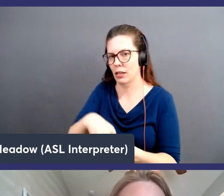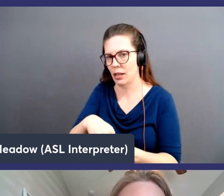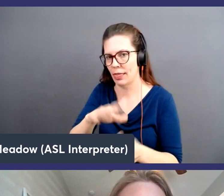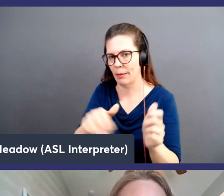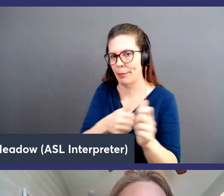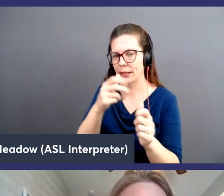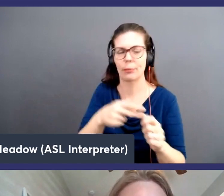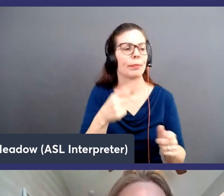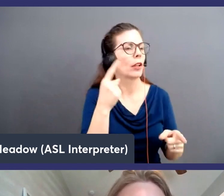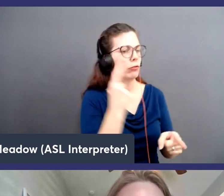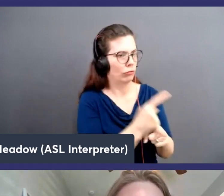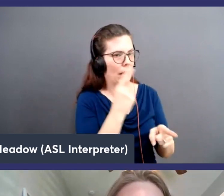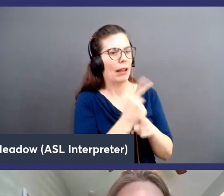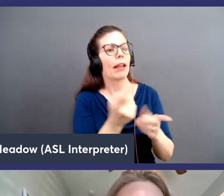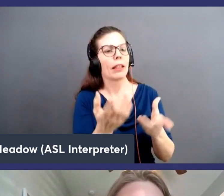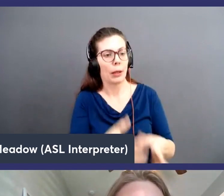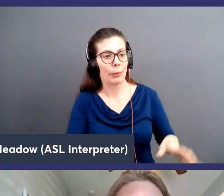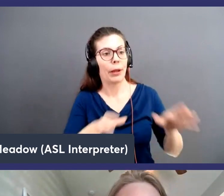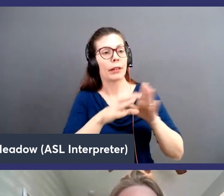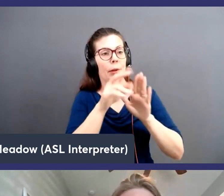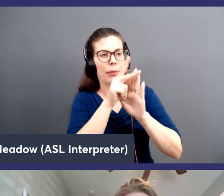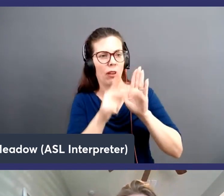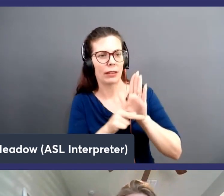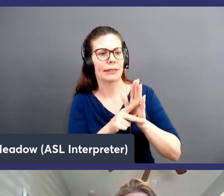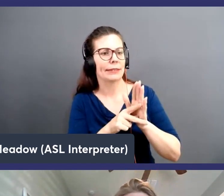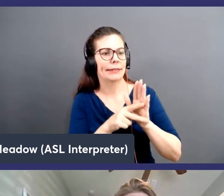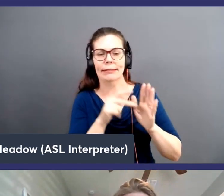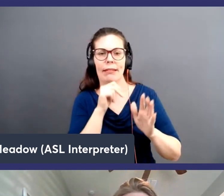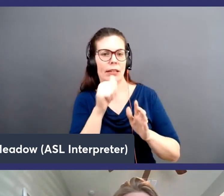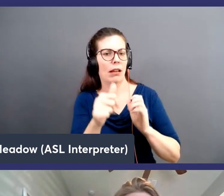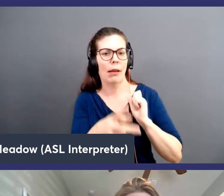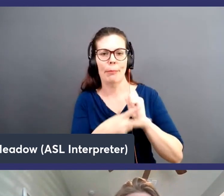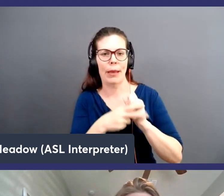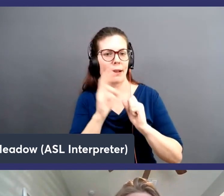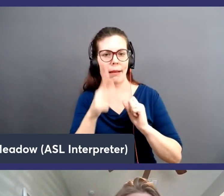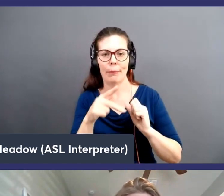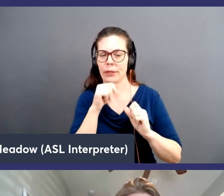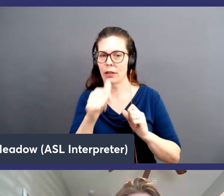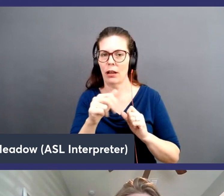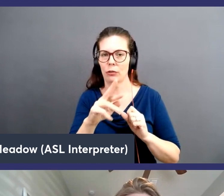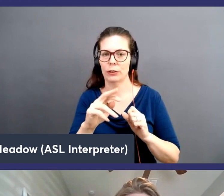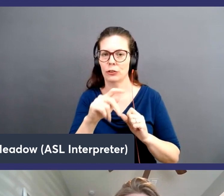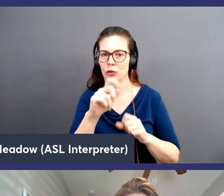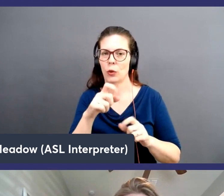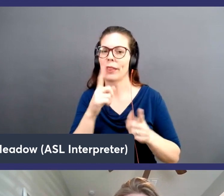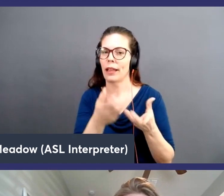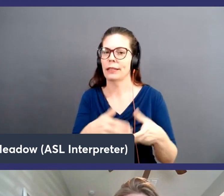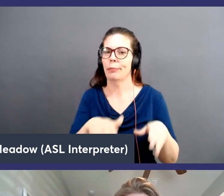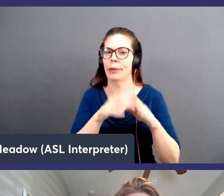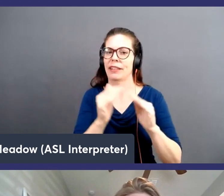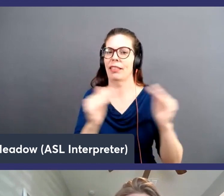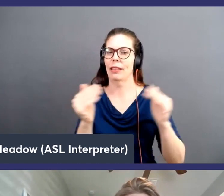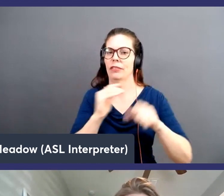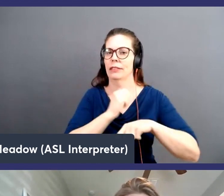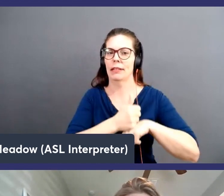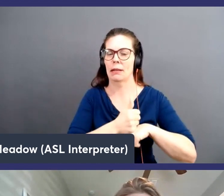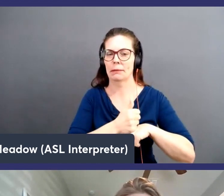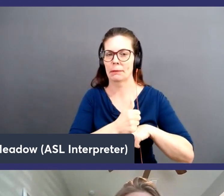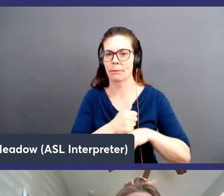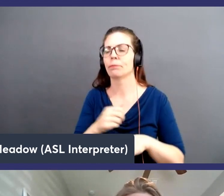The bucket policies and other will also not be backed up or restored because those are bucket-level settings. That makes total sense.